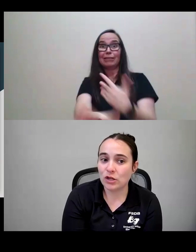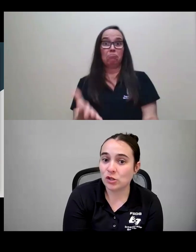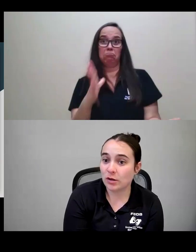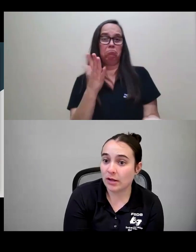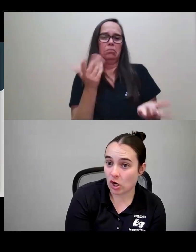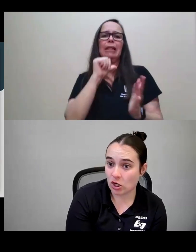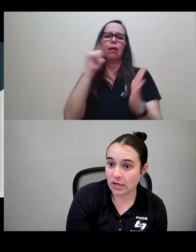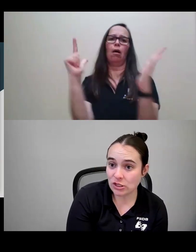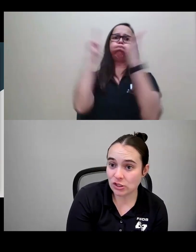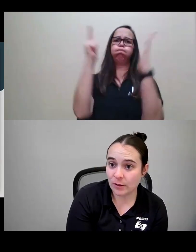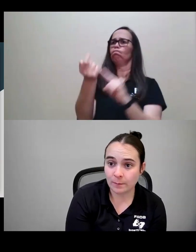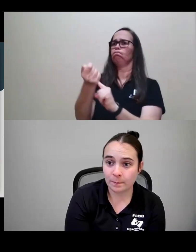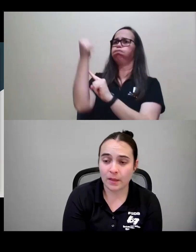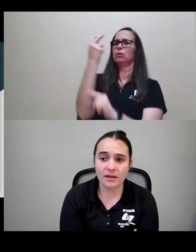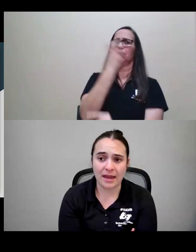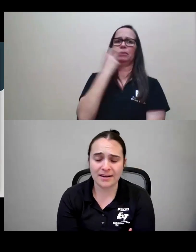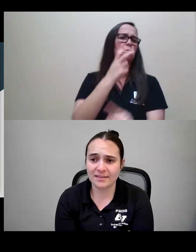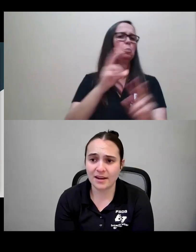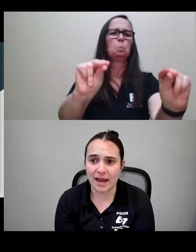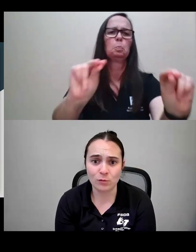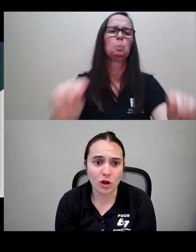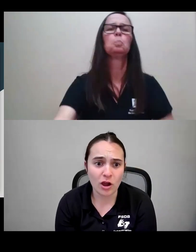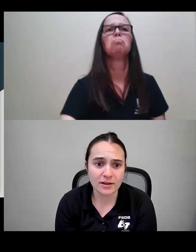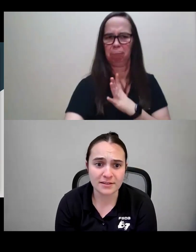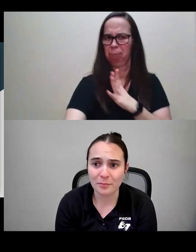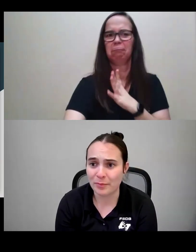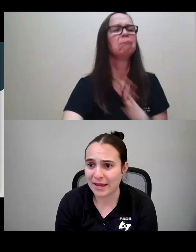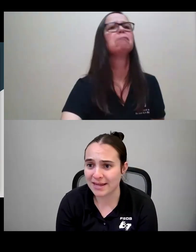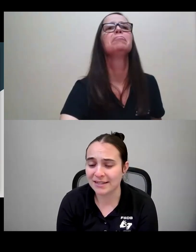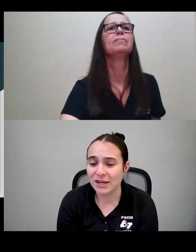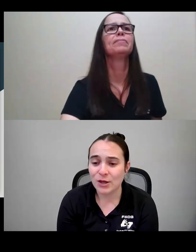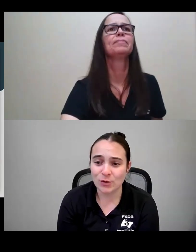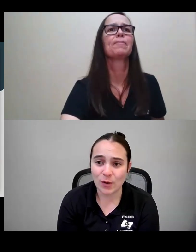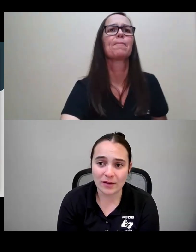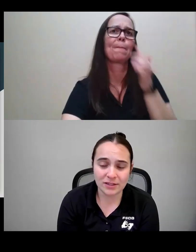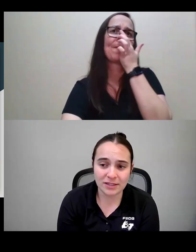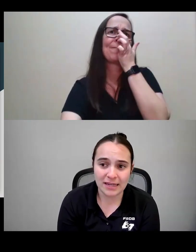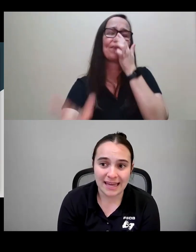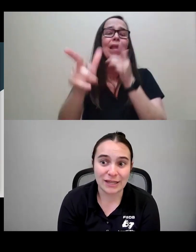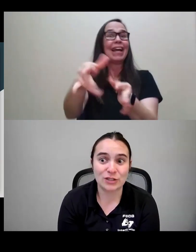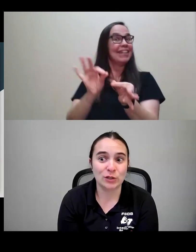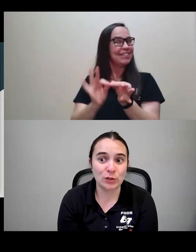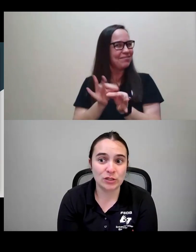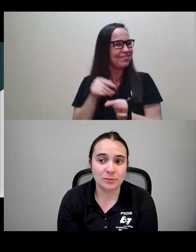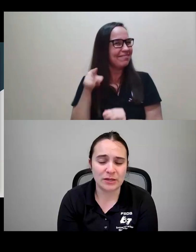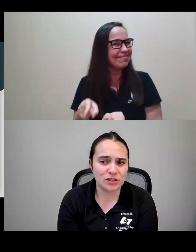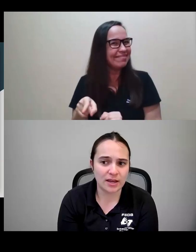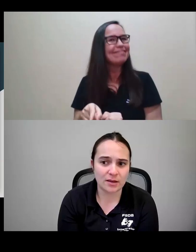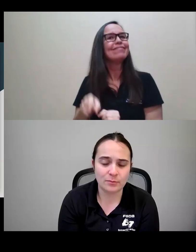language encouraged? Again, it's not outlawed. It's not banned. You don't have to exclude speech.